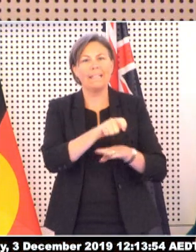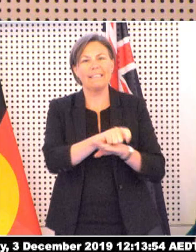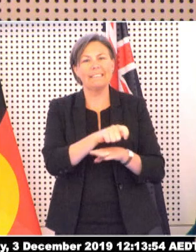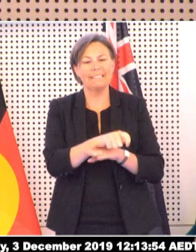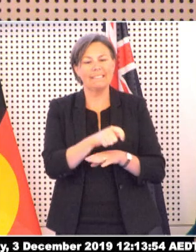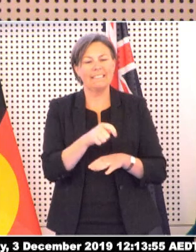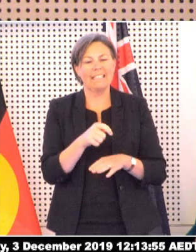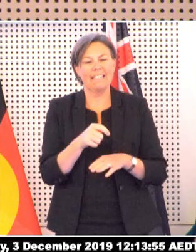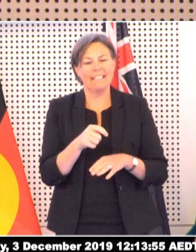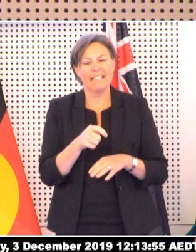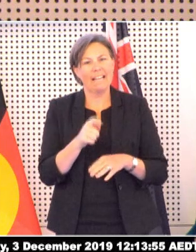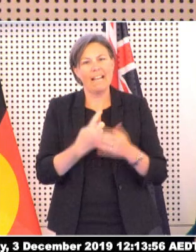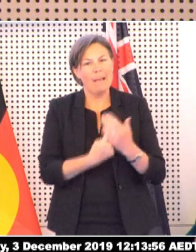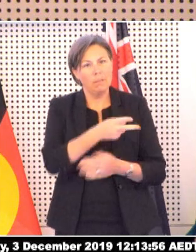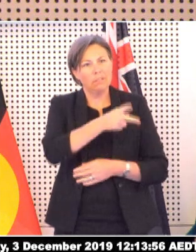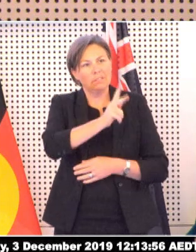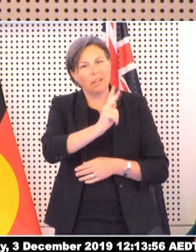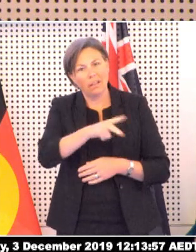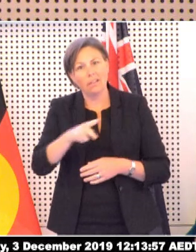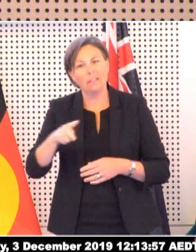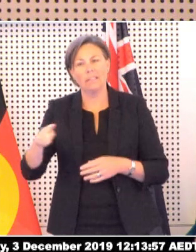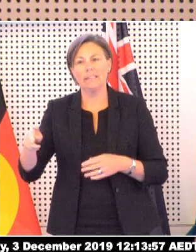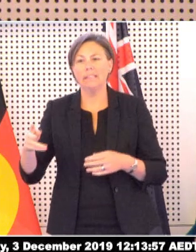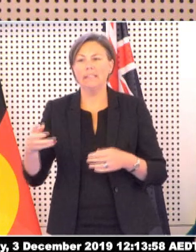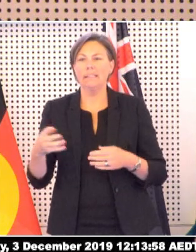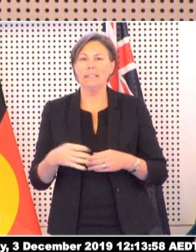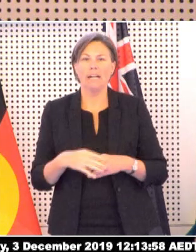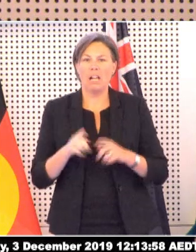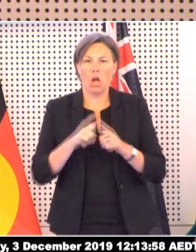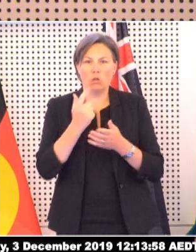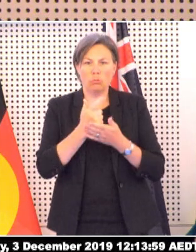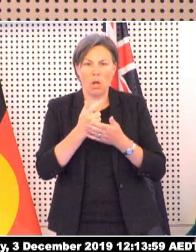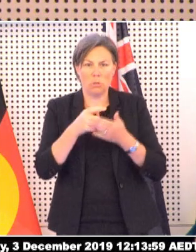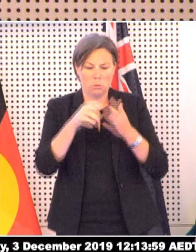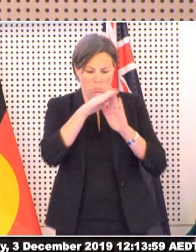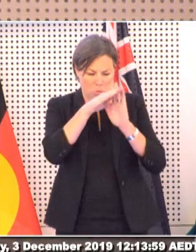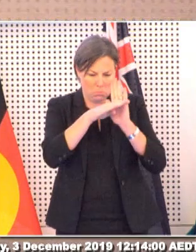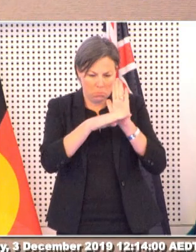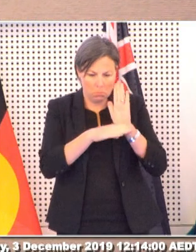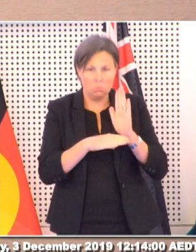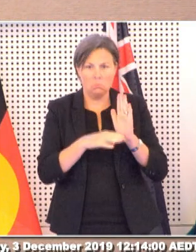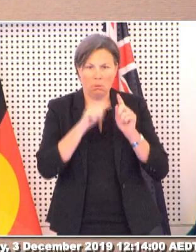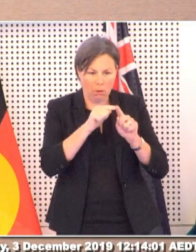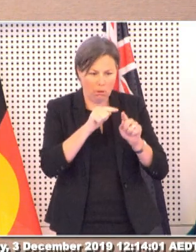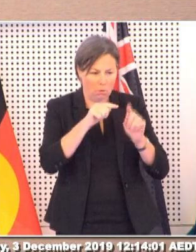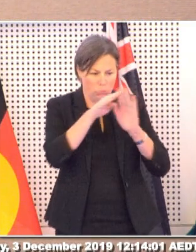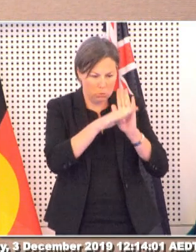concern or that are overly – overly procedural, or system-oriented, sets up